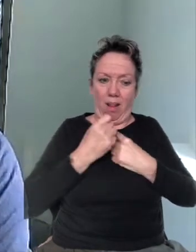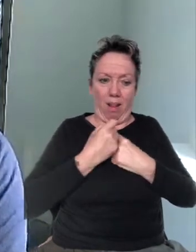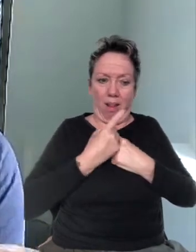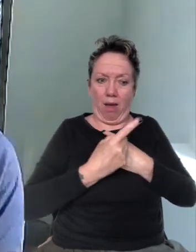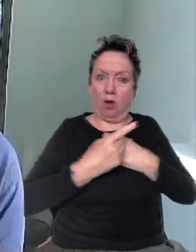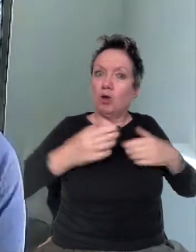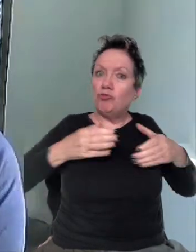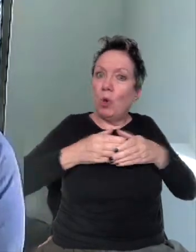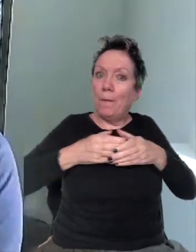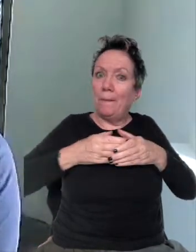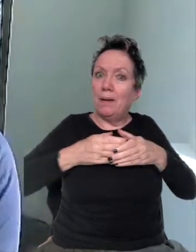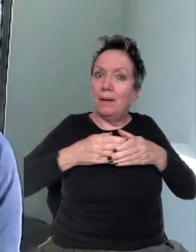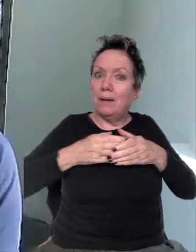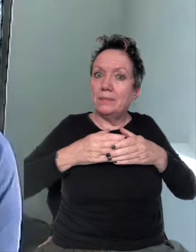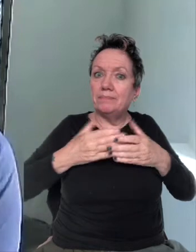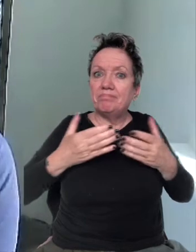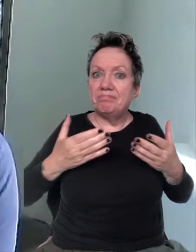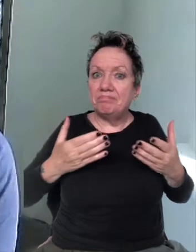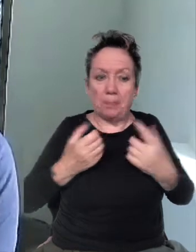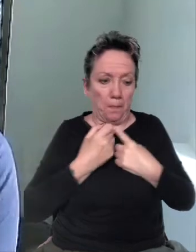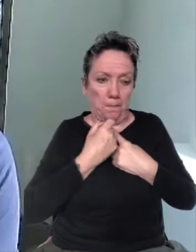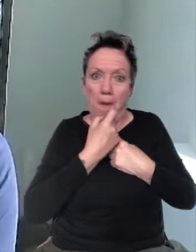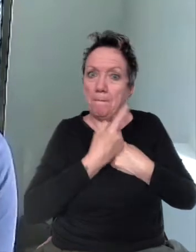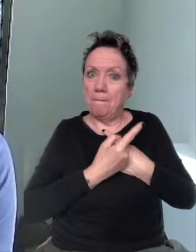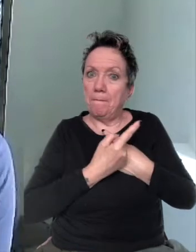that are right on organizations, doorsteps and high that's needed,